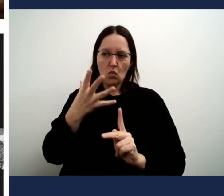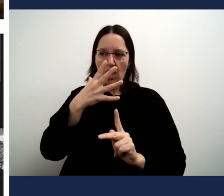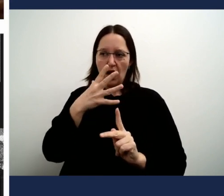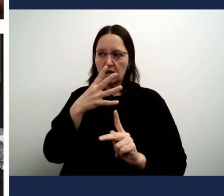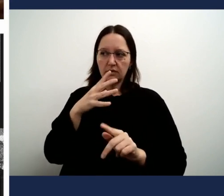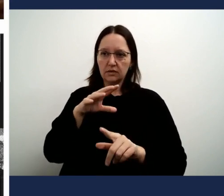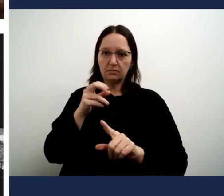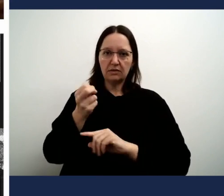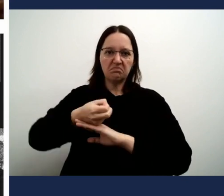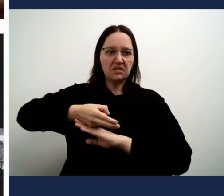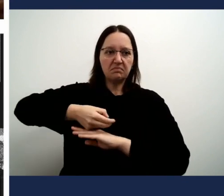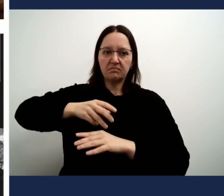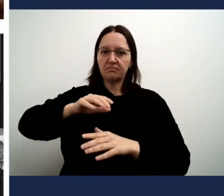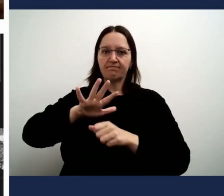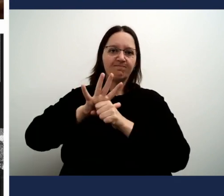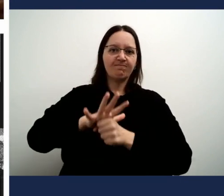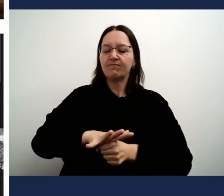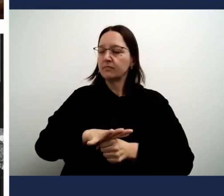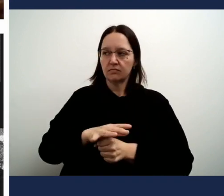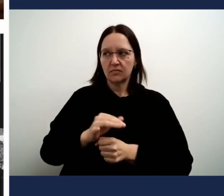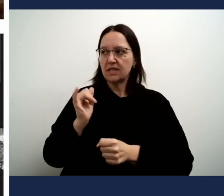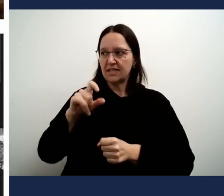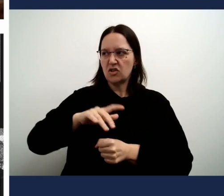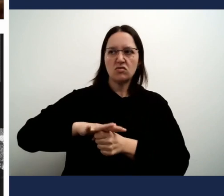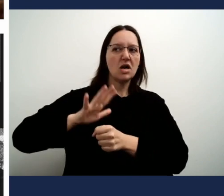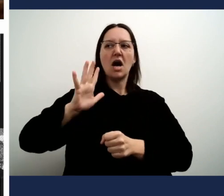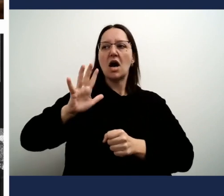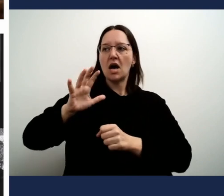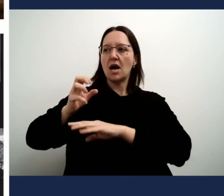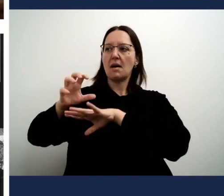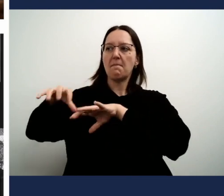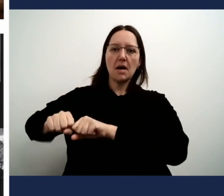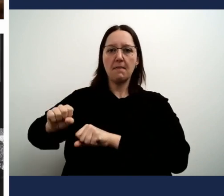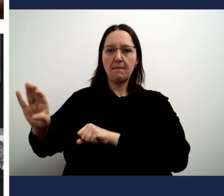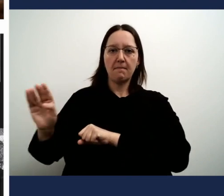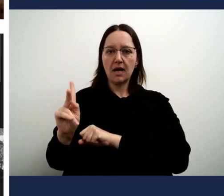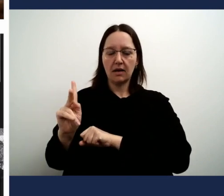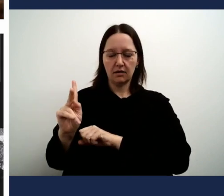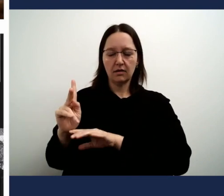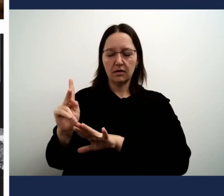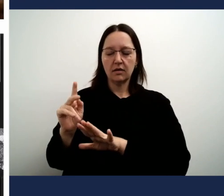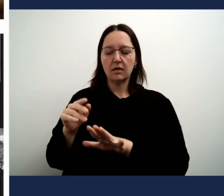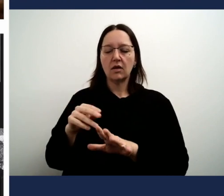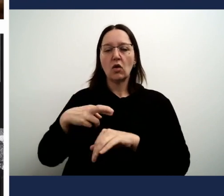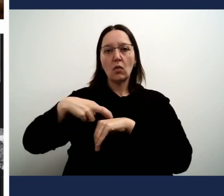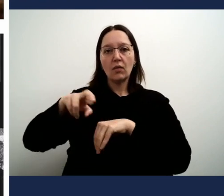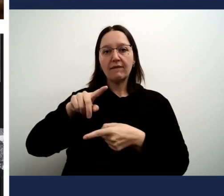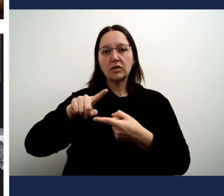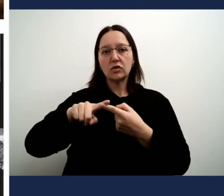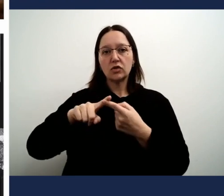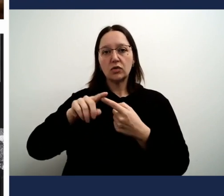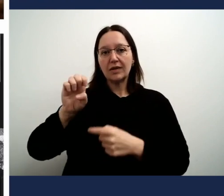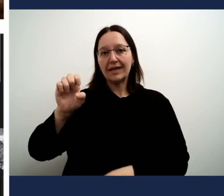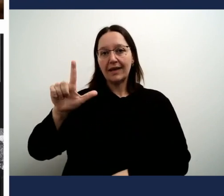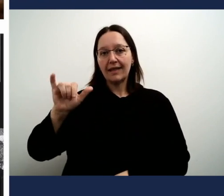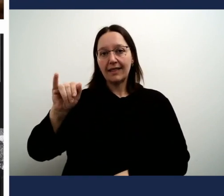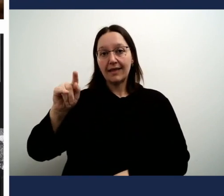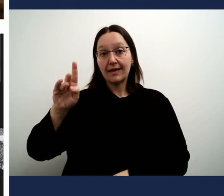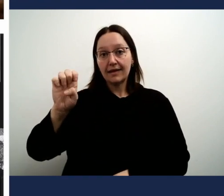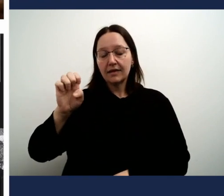as the United States, Canada, Australia, and New Zealand. Right? Native Americans